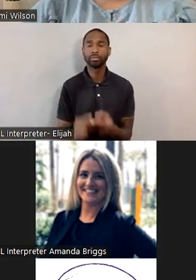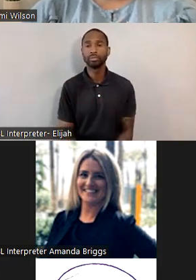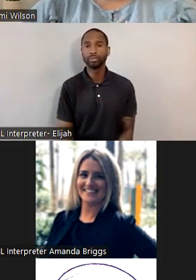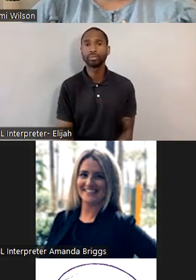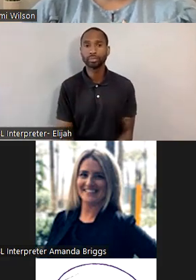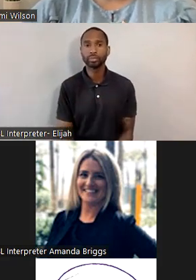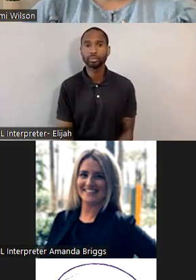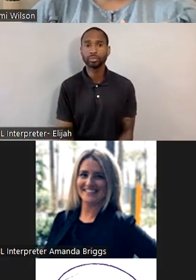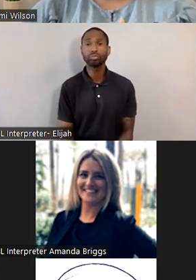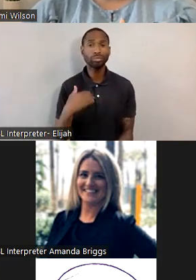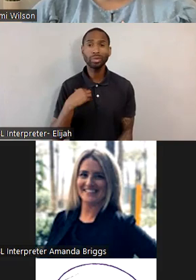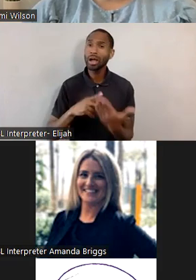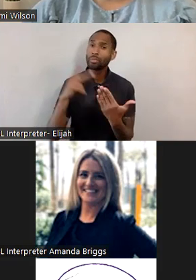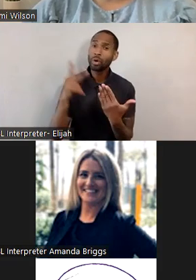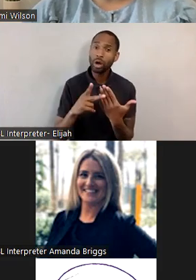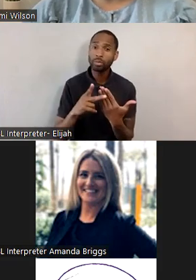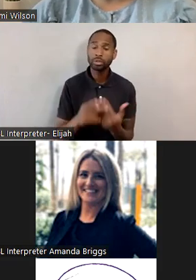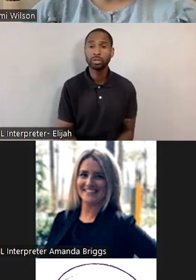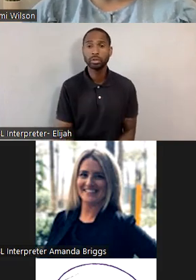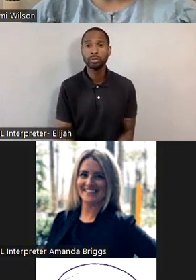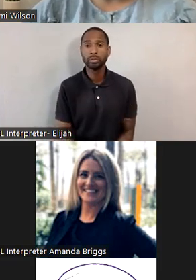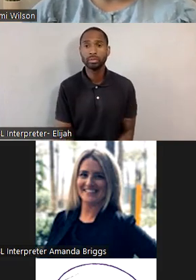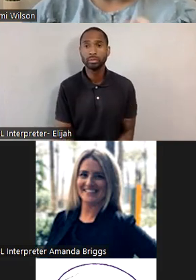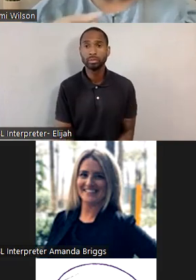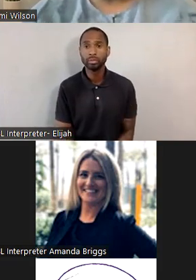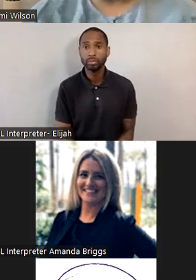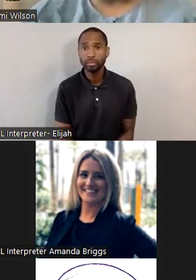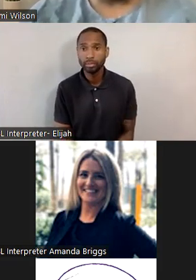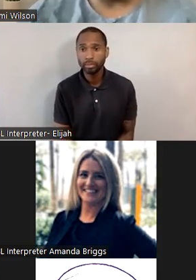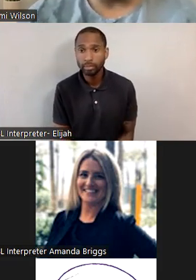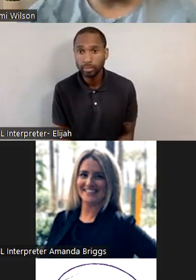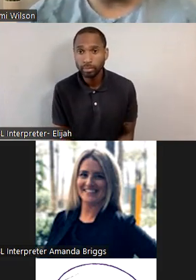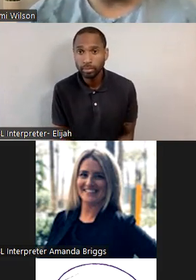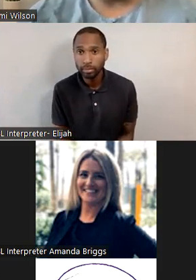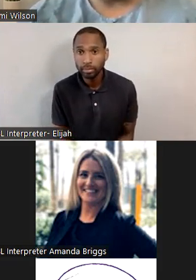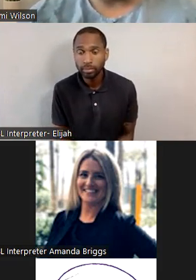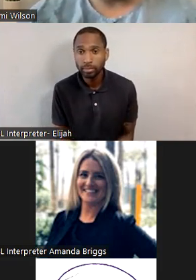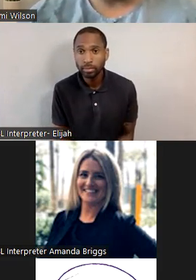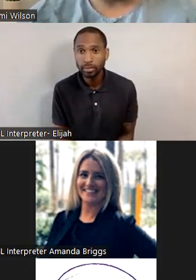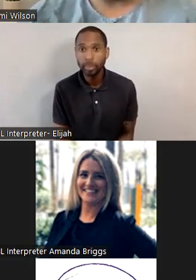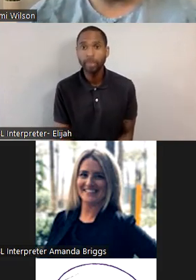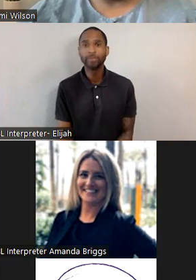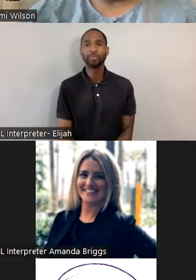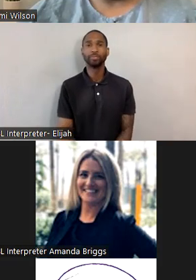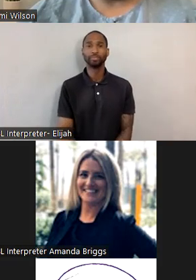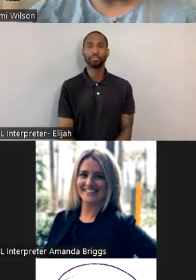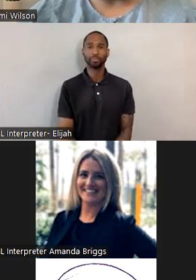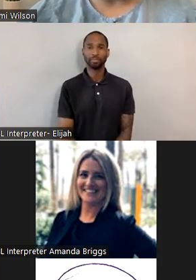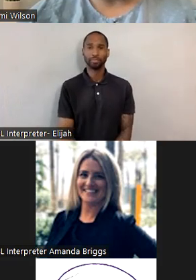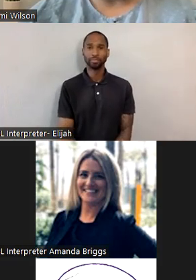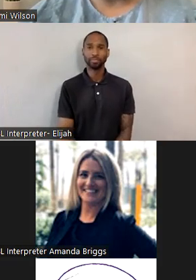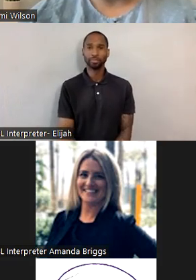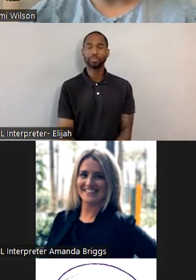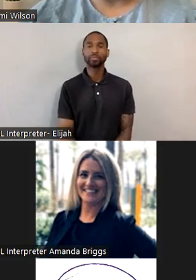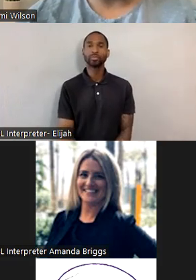Just to further reduce that